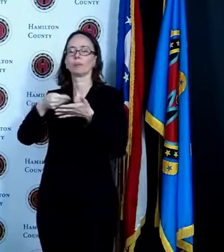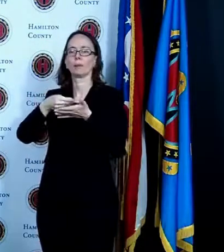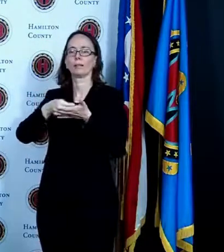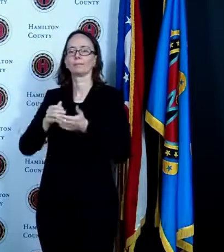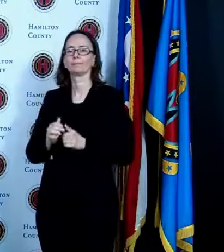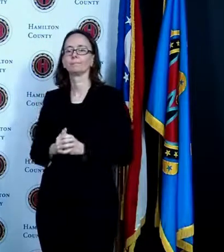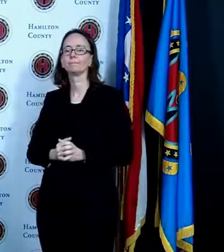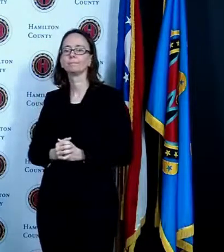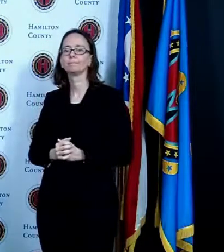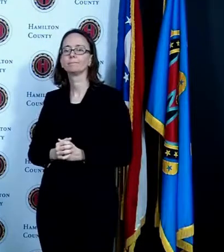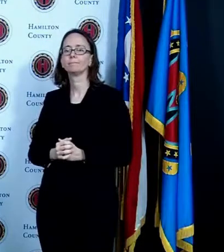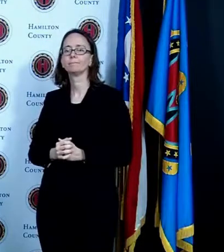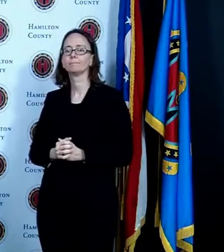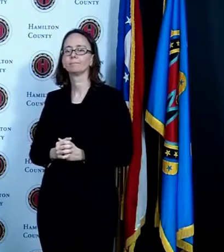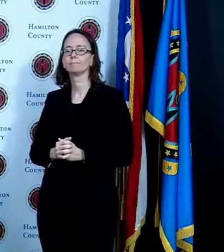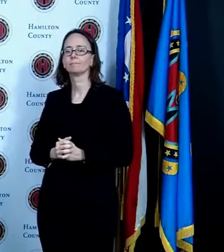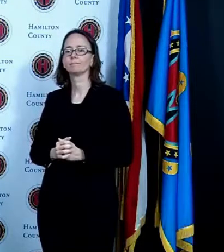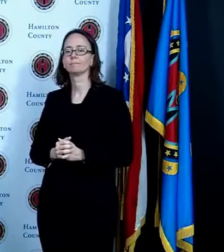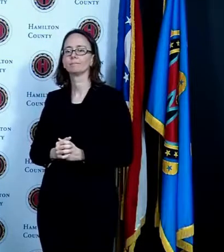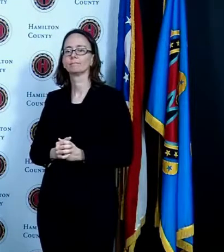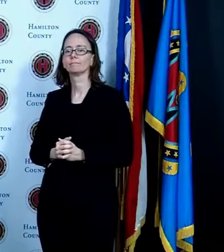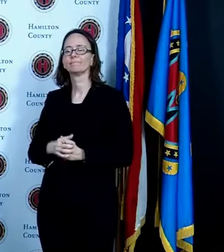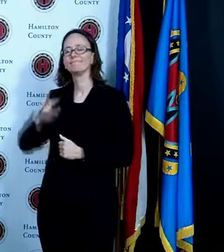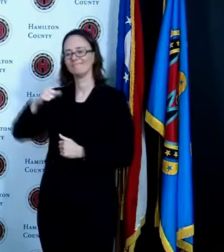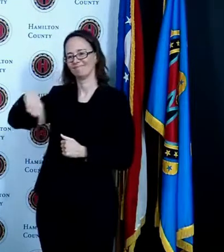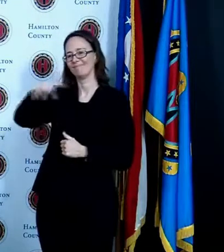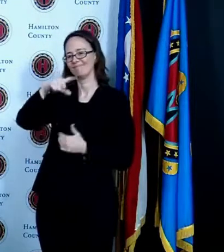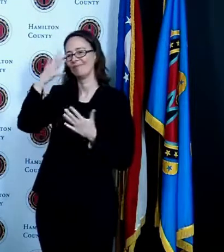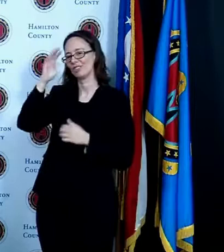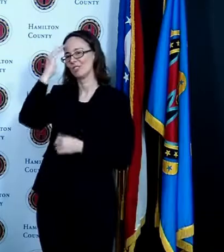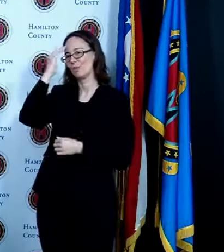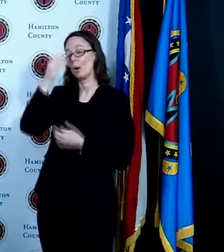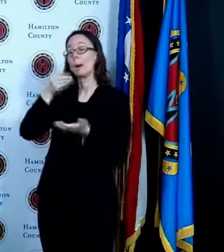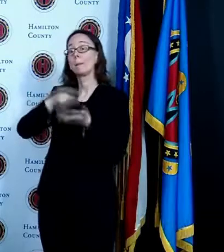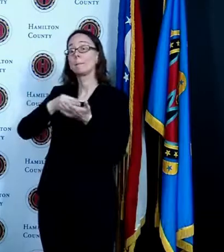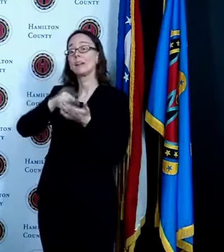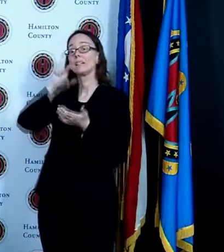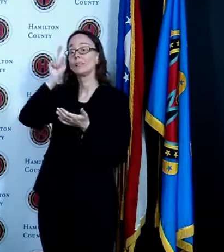jurisdictions know this can be used on PPE disinfecting of public areas payroll